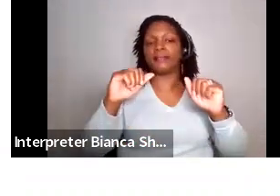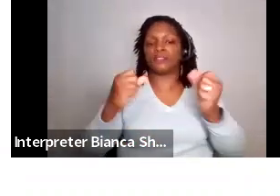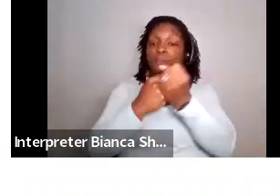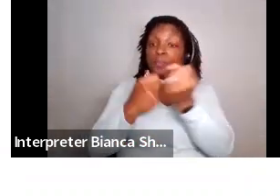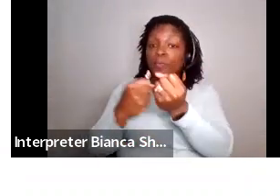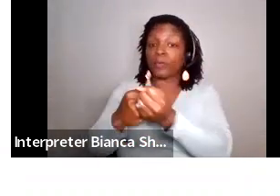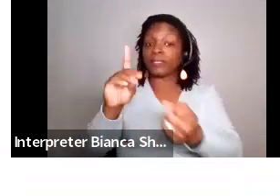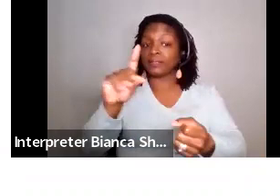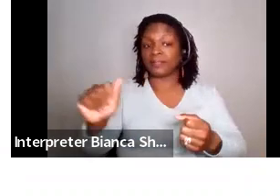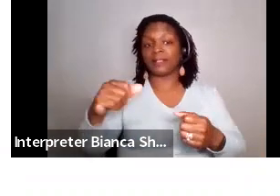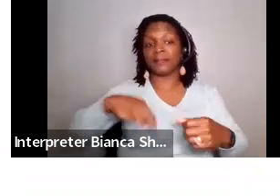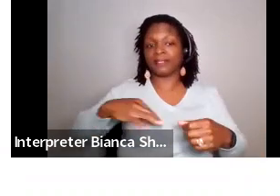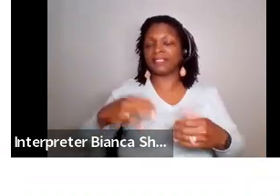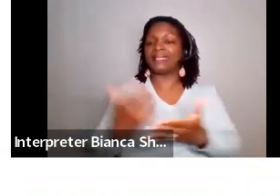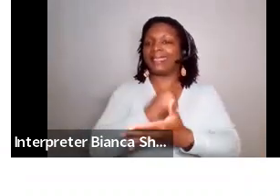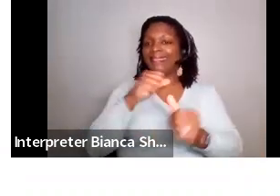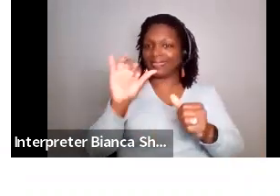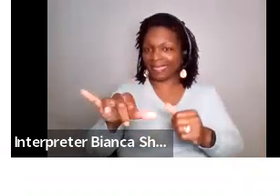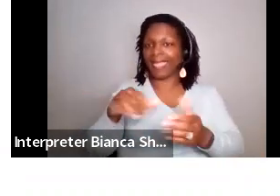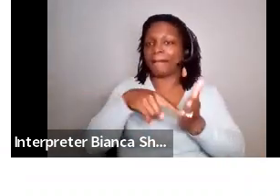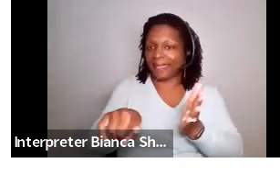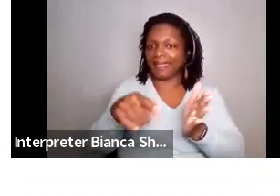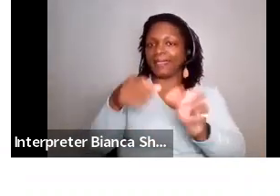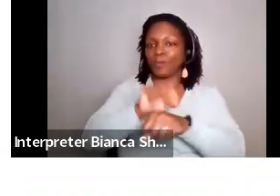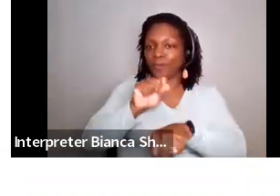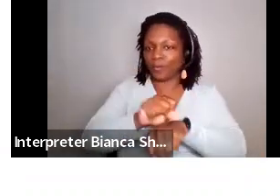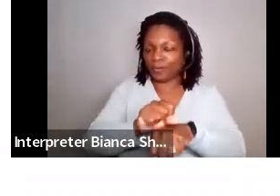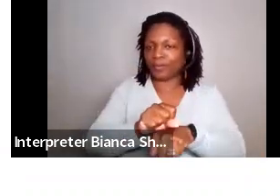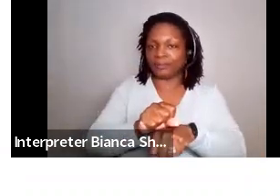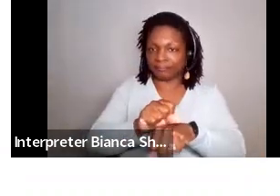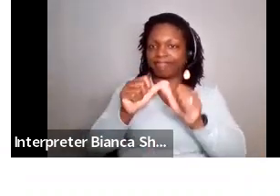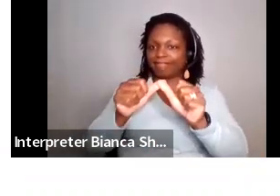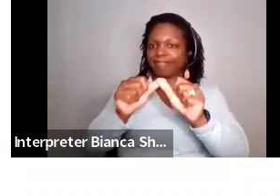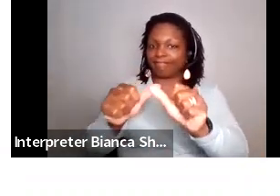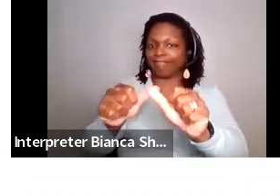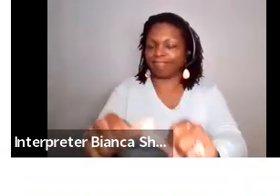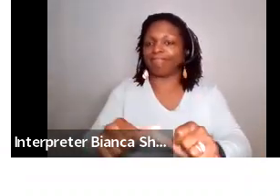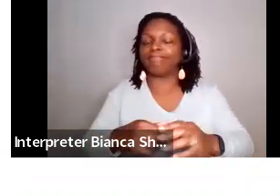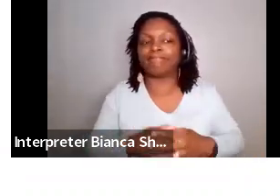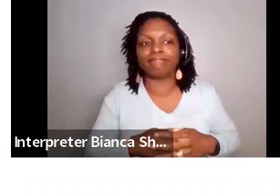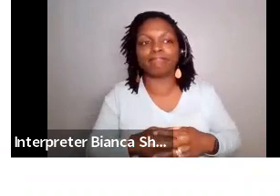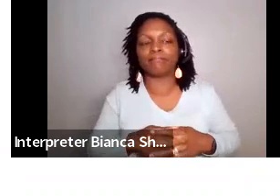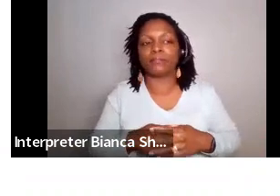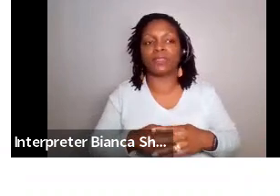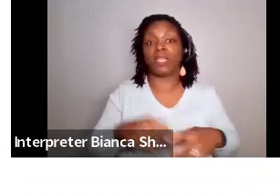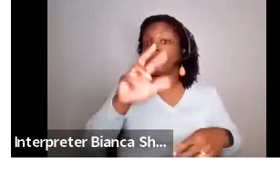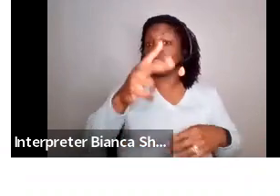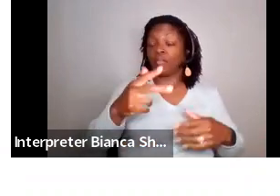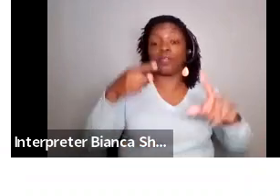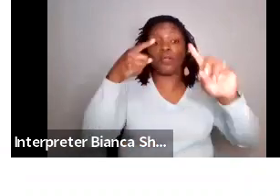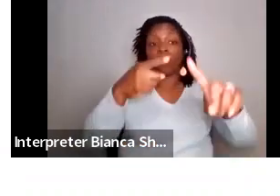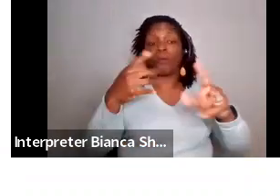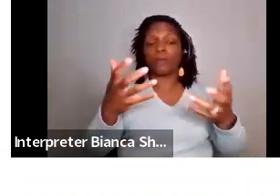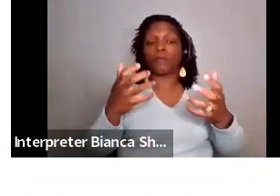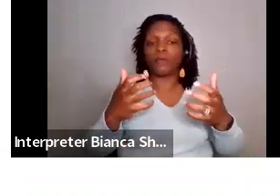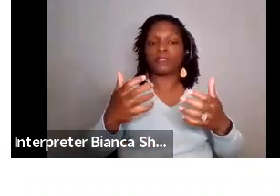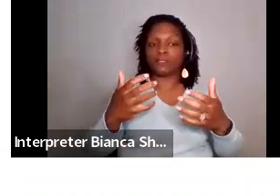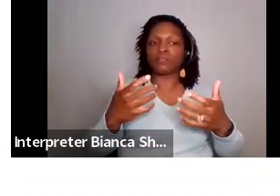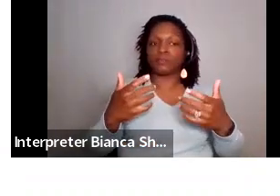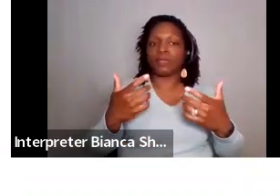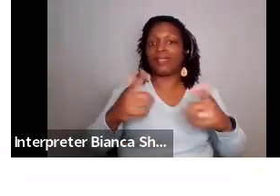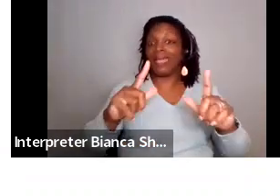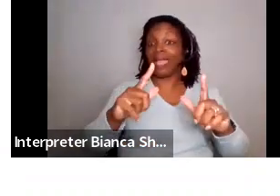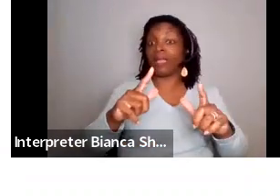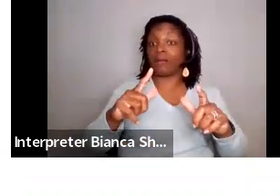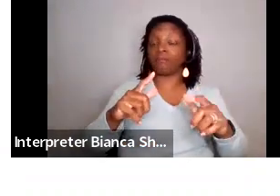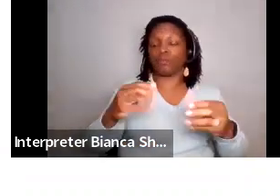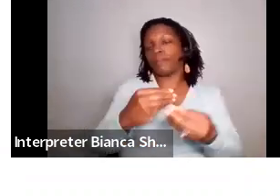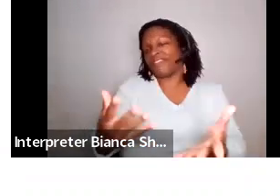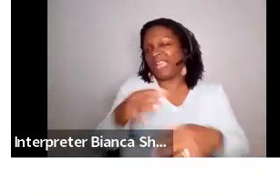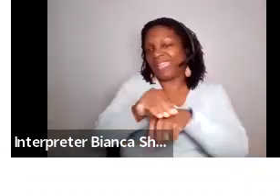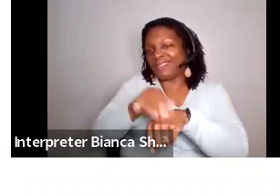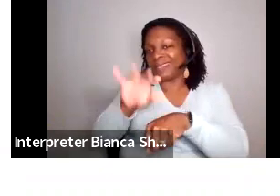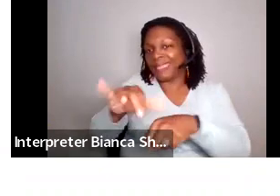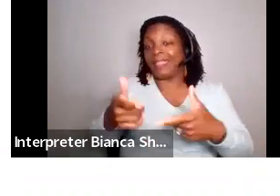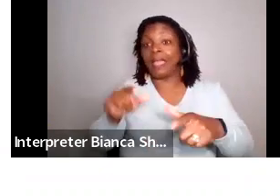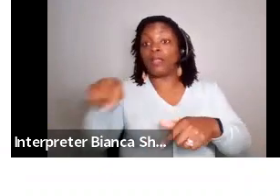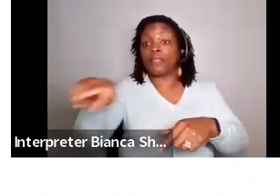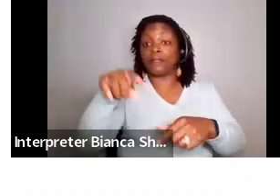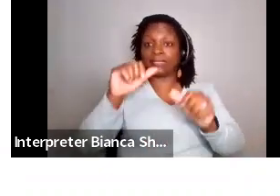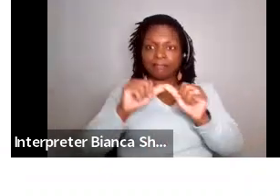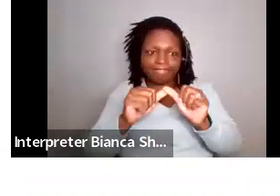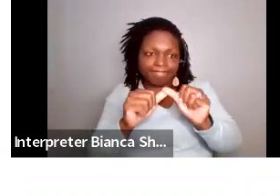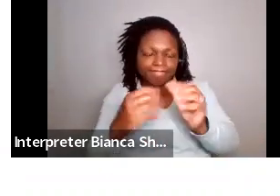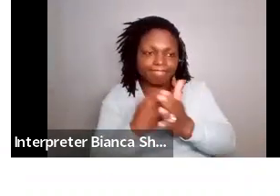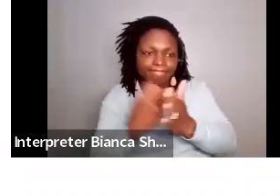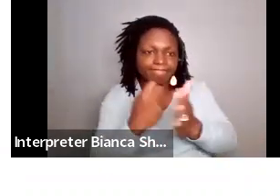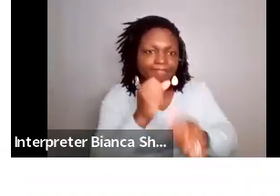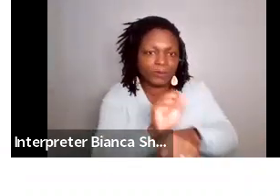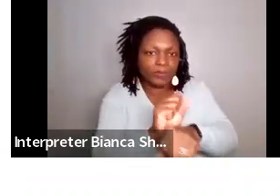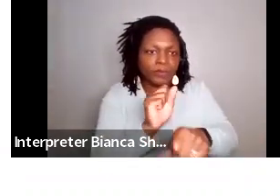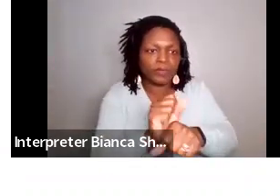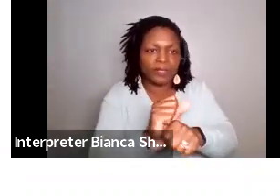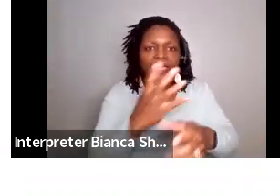over time goals continue would be to provide work incentives, counseling that enables beneficiaries to increase their earnest capacity over time and enhance the financial benefit of working.